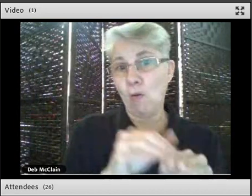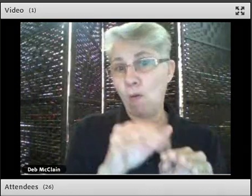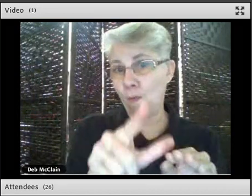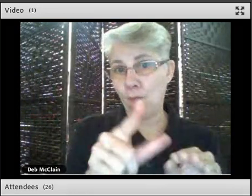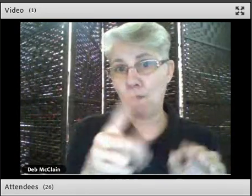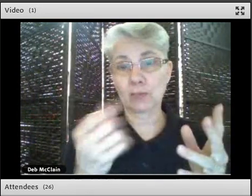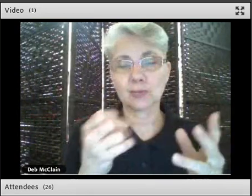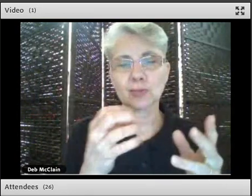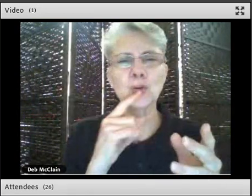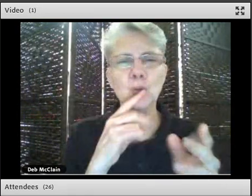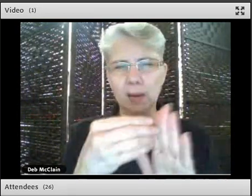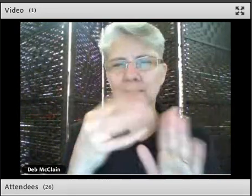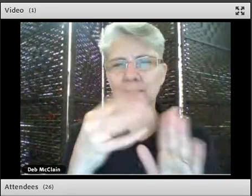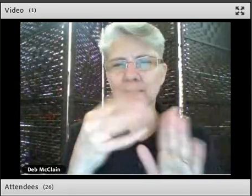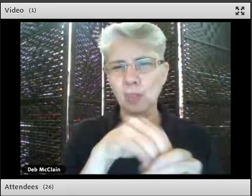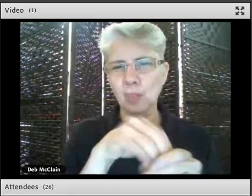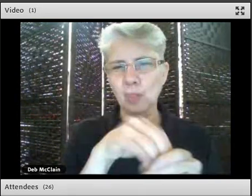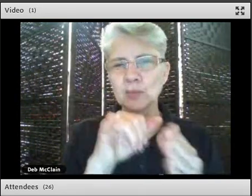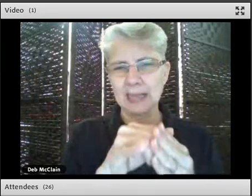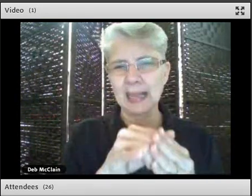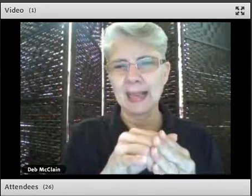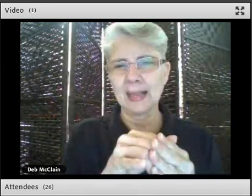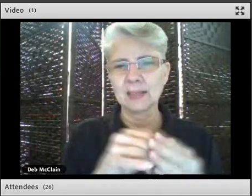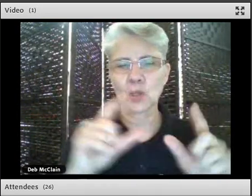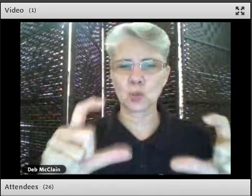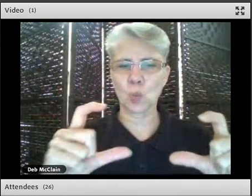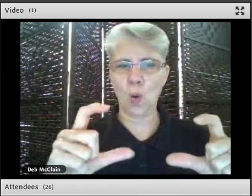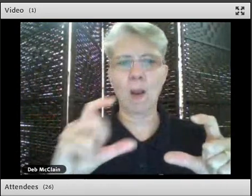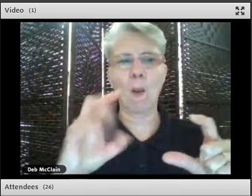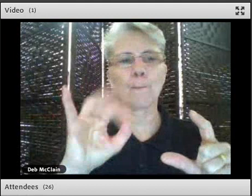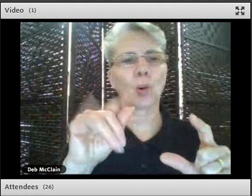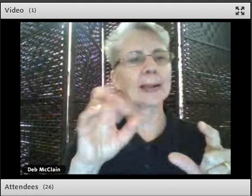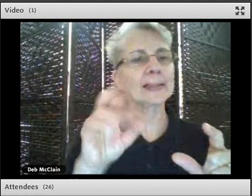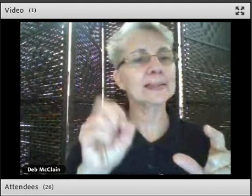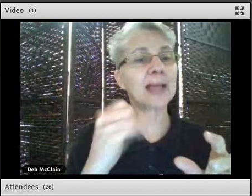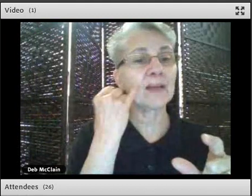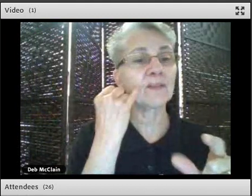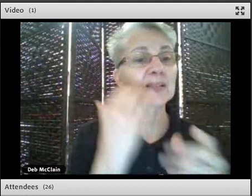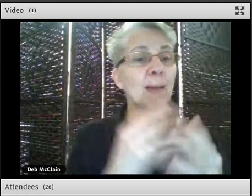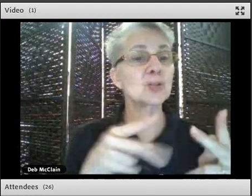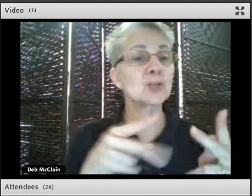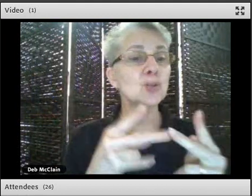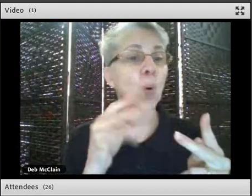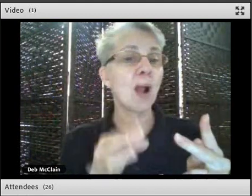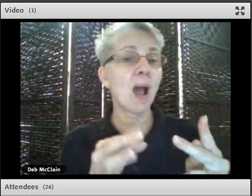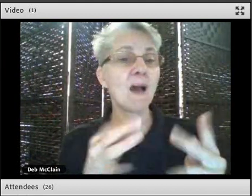And then if there is some sort of edition, that statement that you know applies